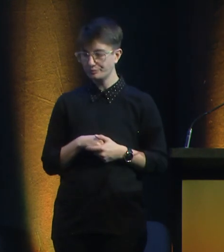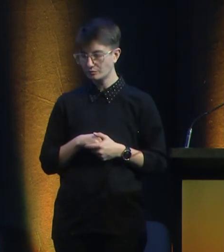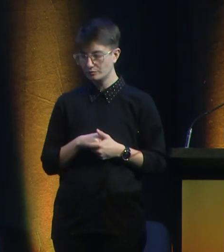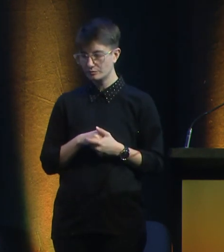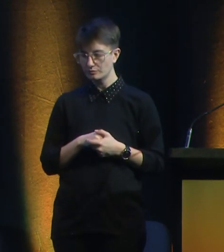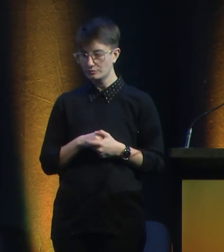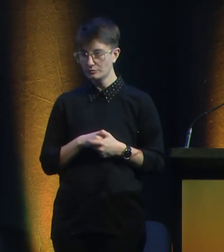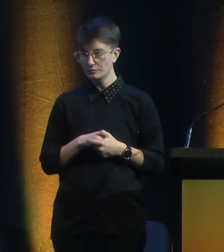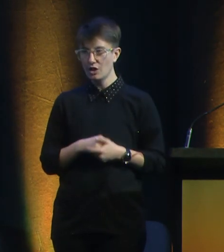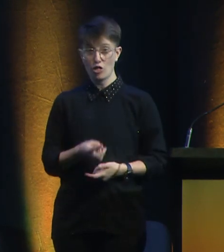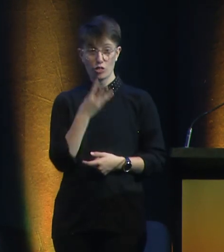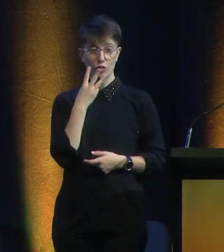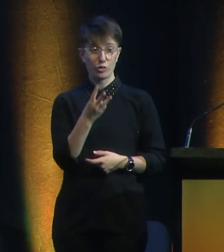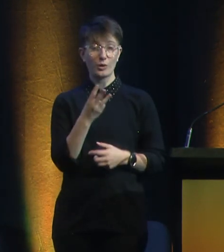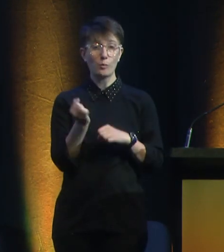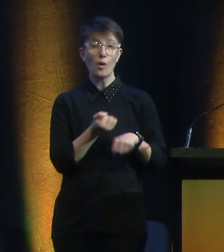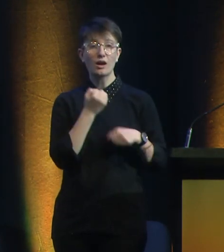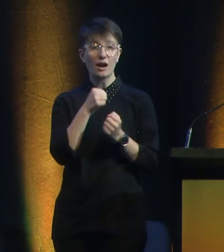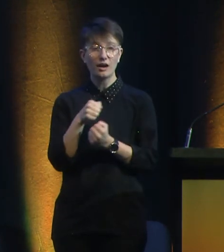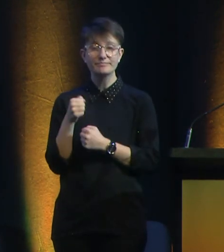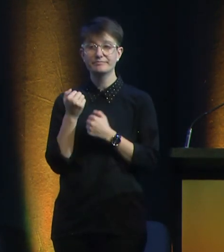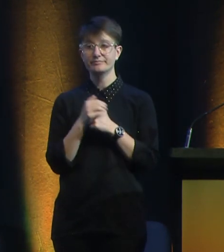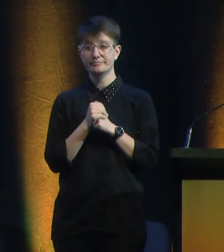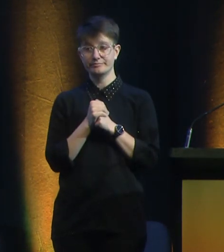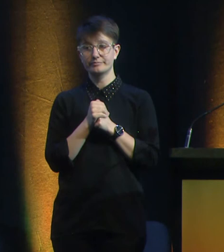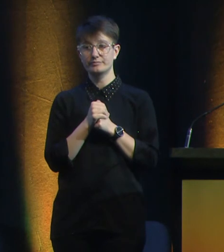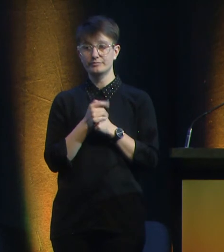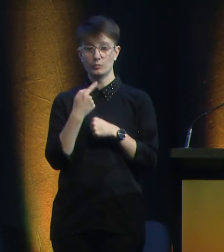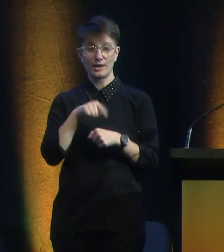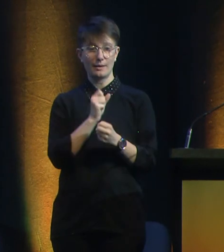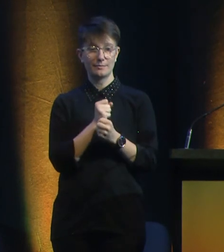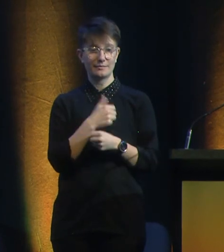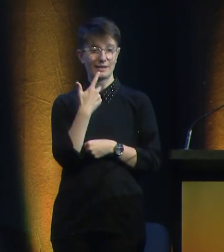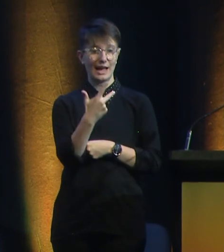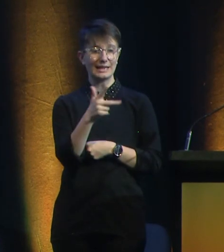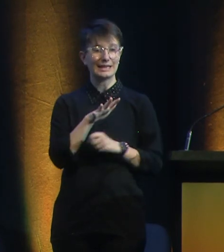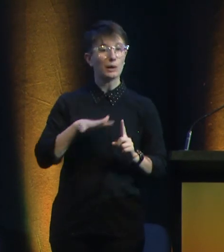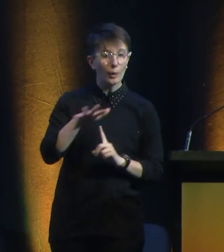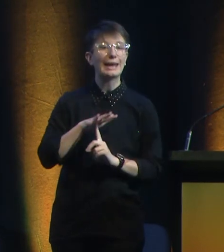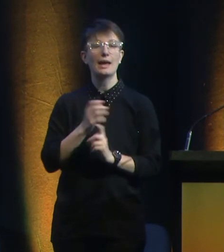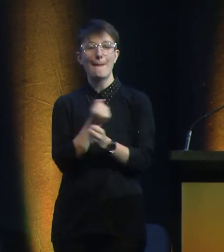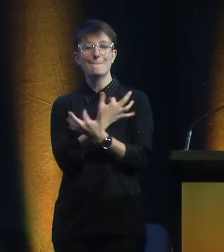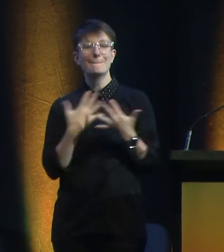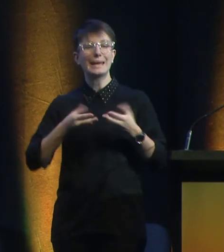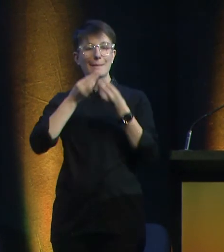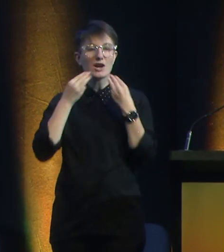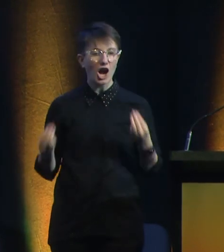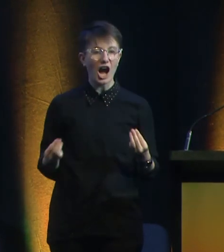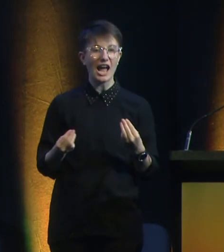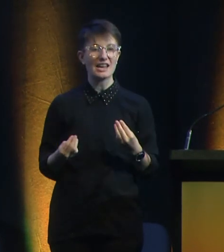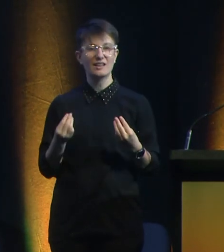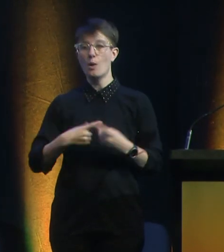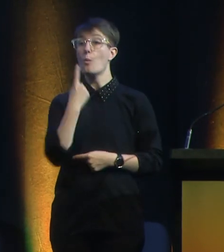are three waka, eight iwi, with many marae and pa, but we are one maunga. That’s all